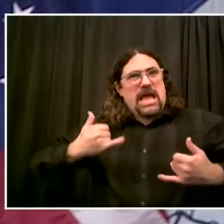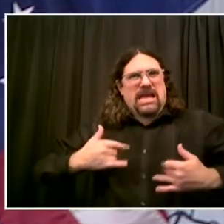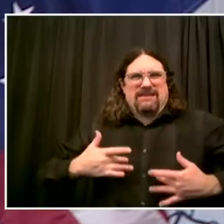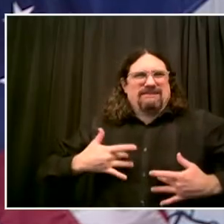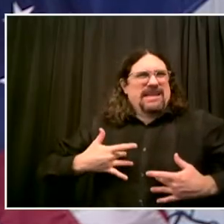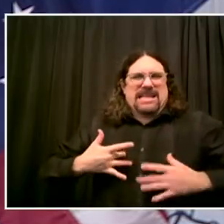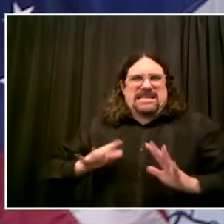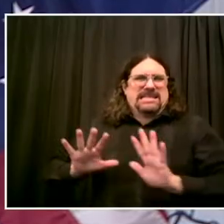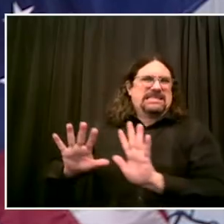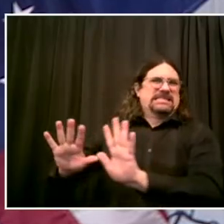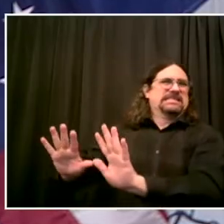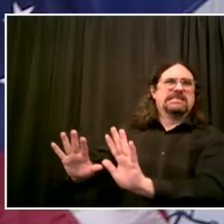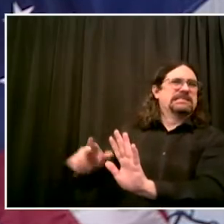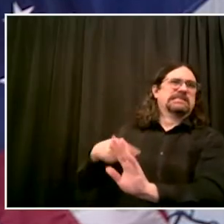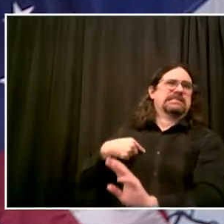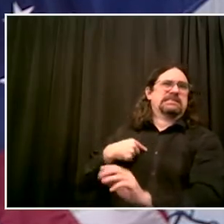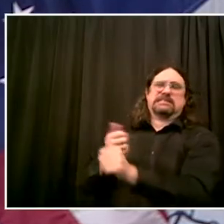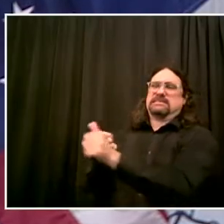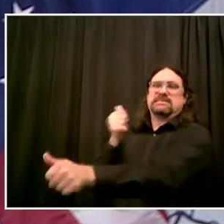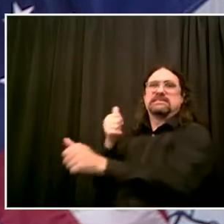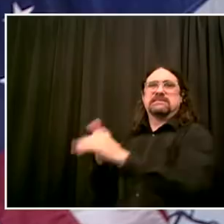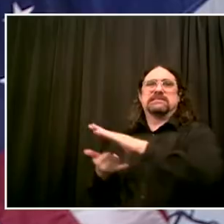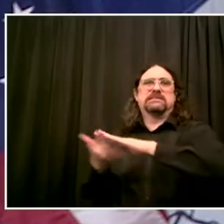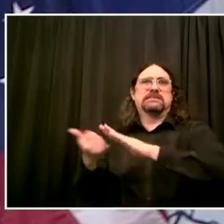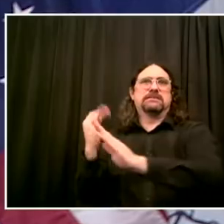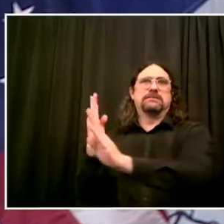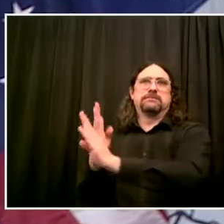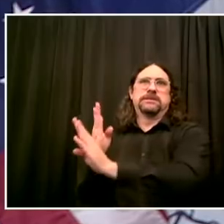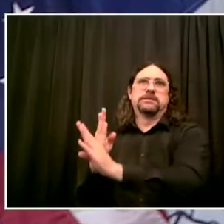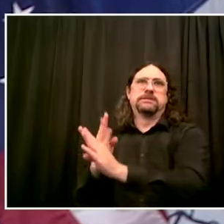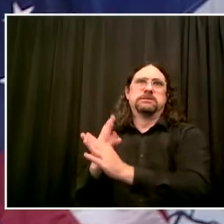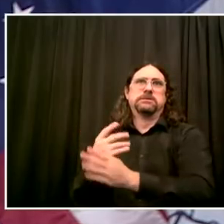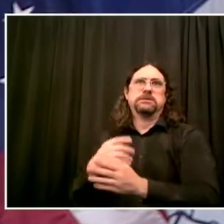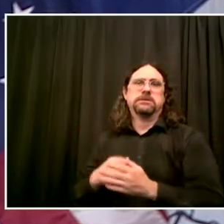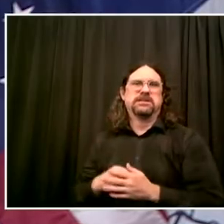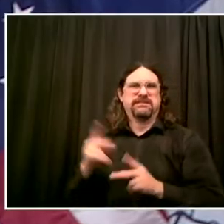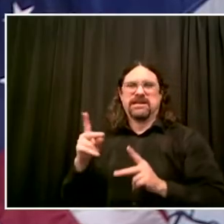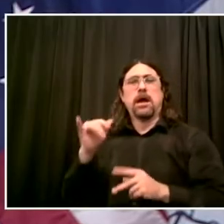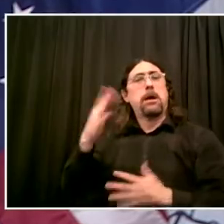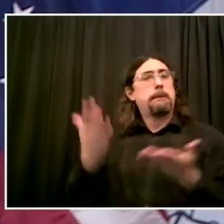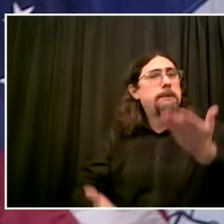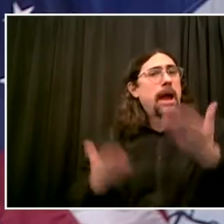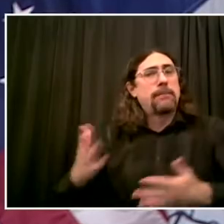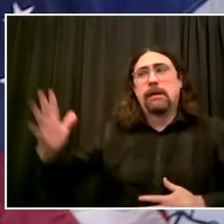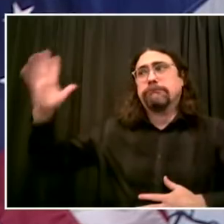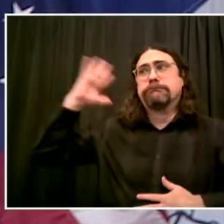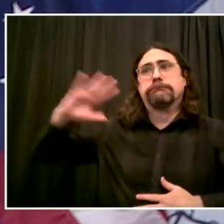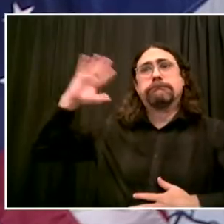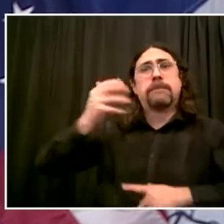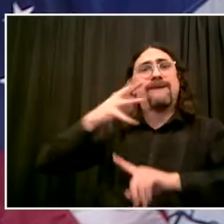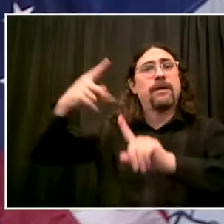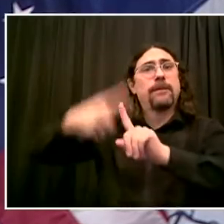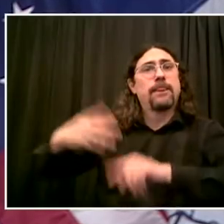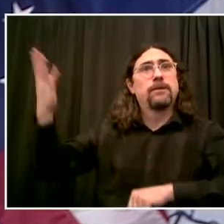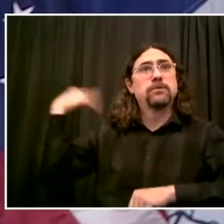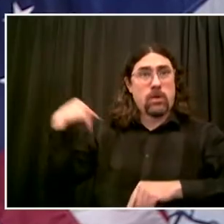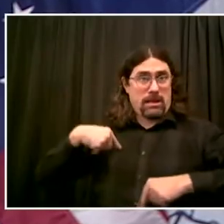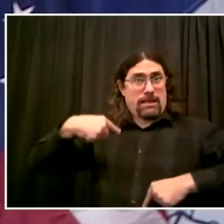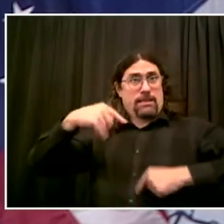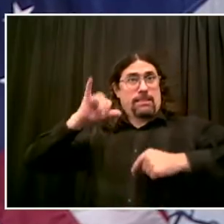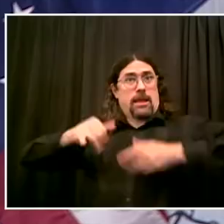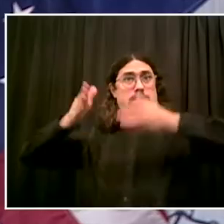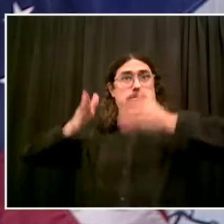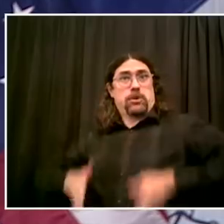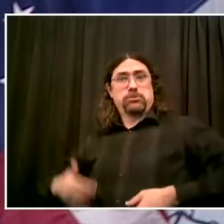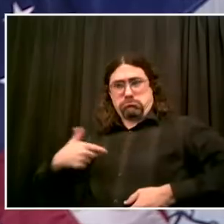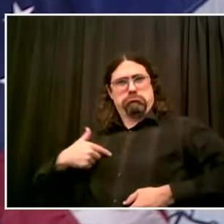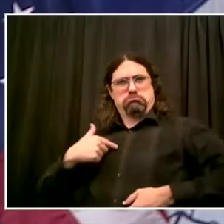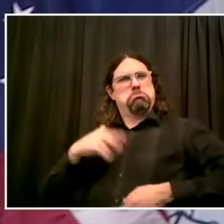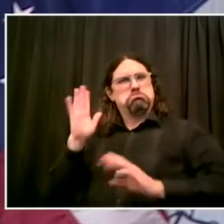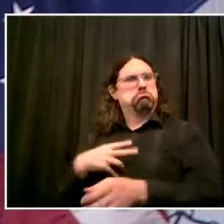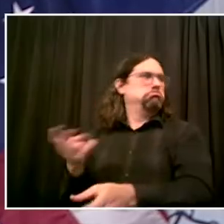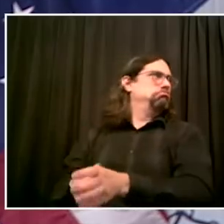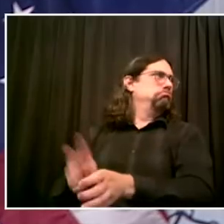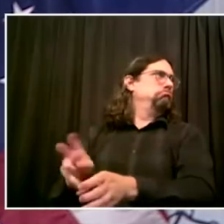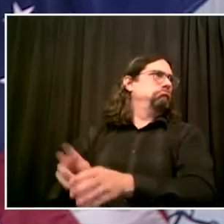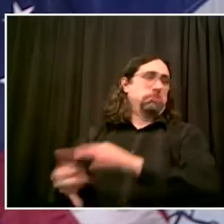HOSRT SHORT TERM.